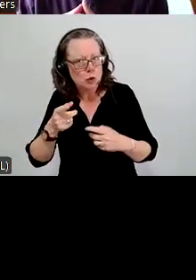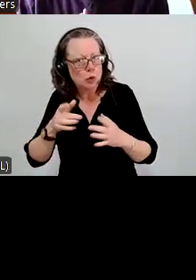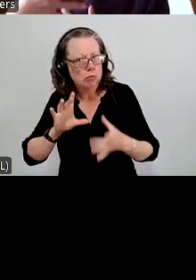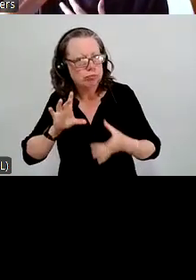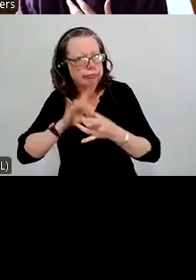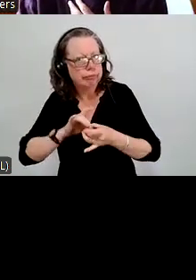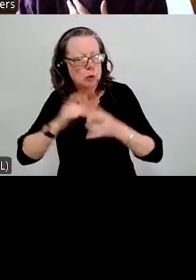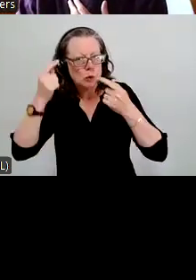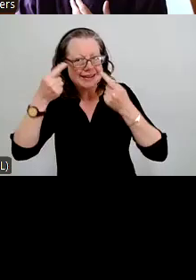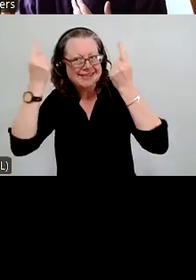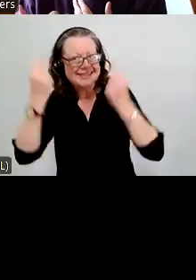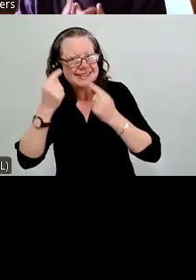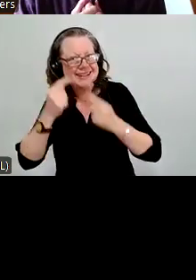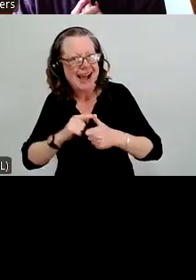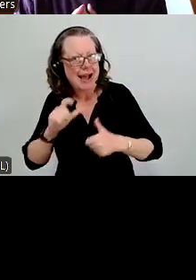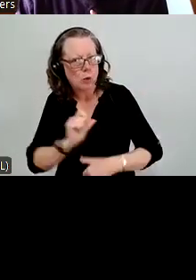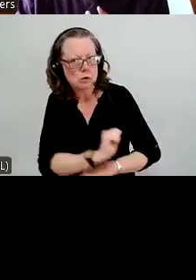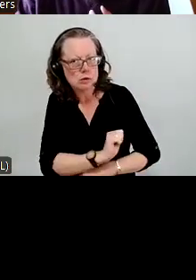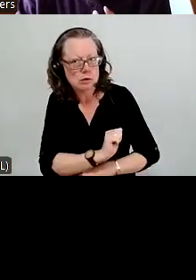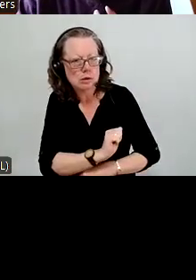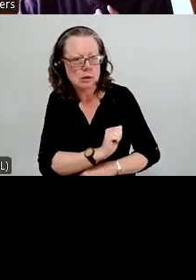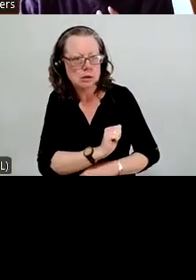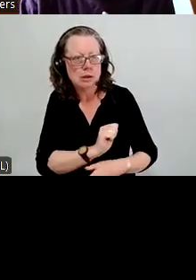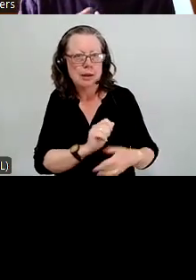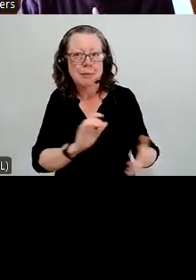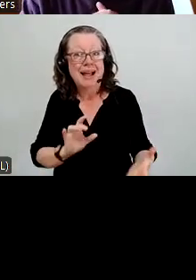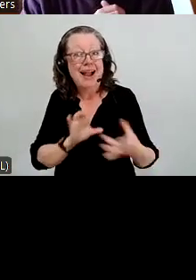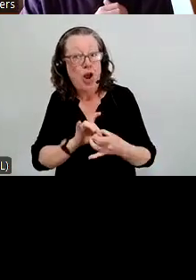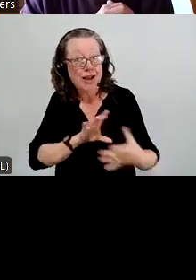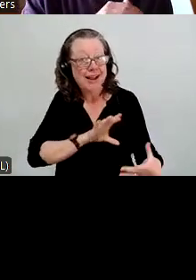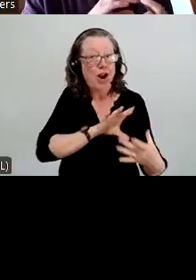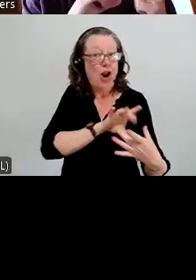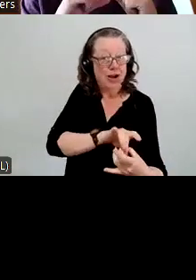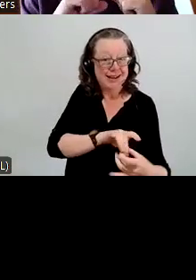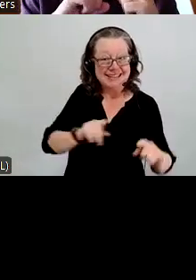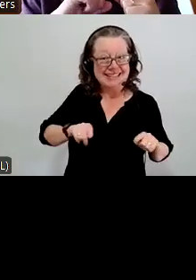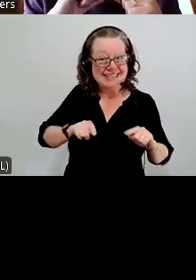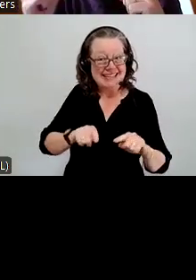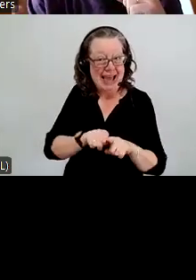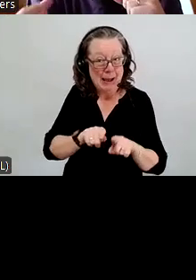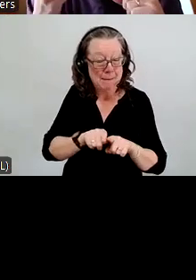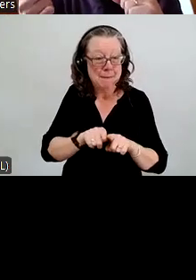it's then going to serve you ads on that as well. There is something within the algorithm